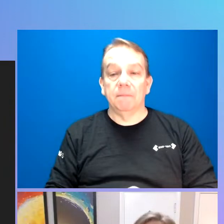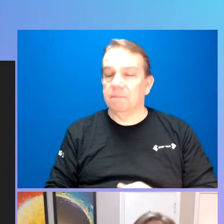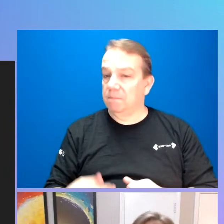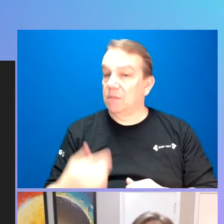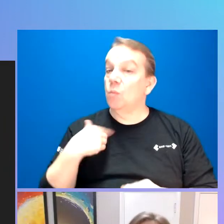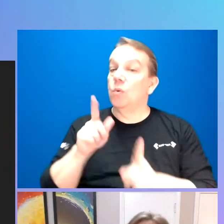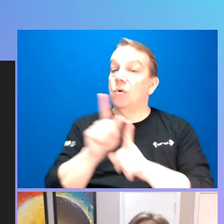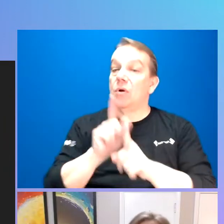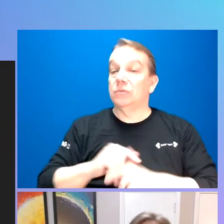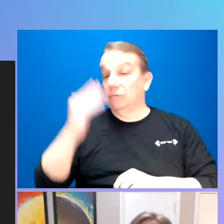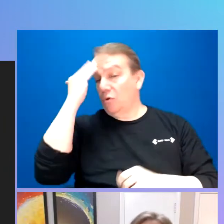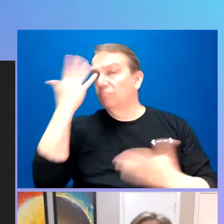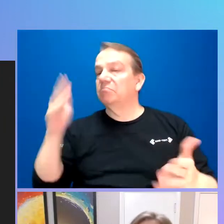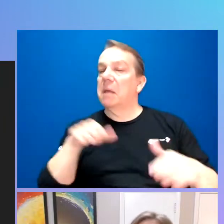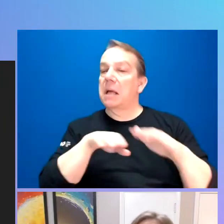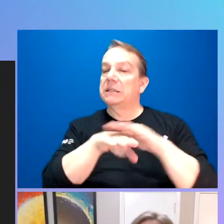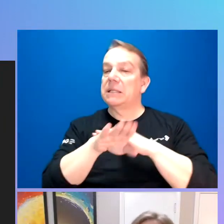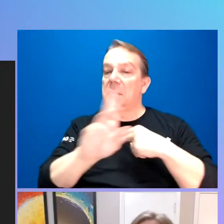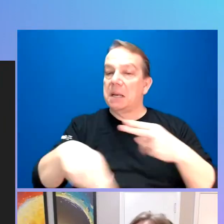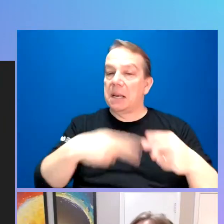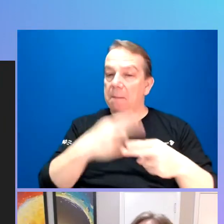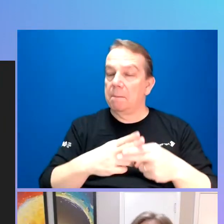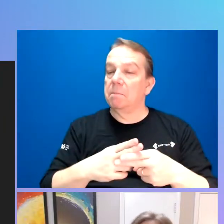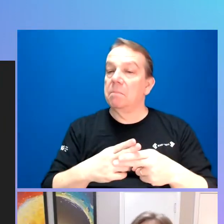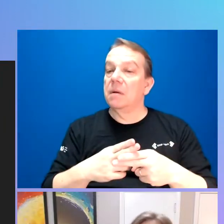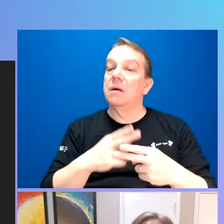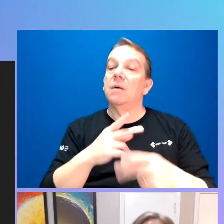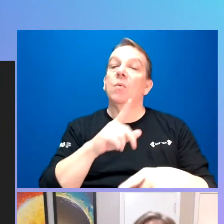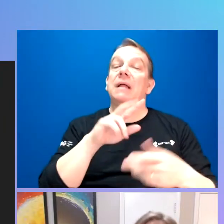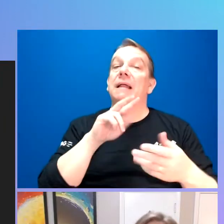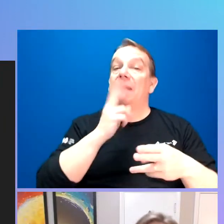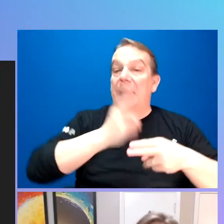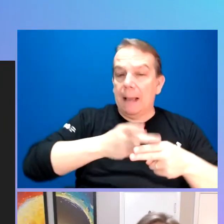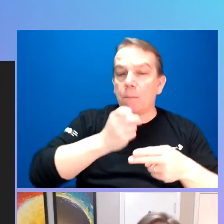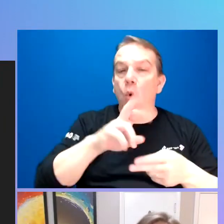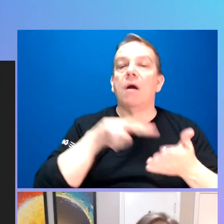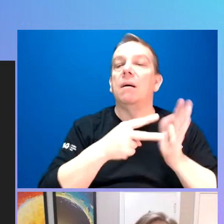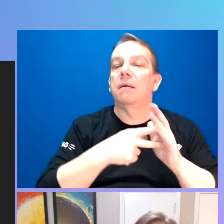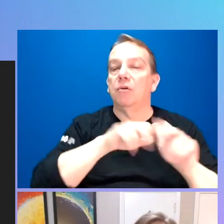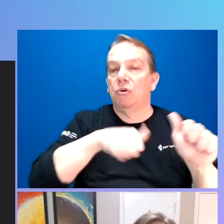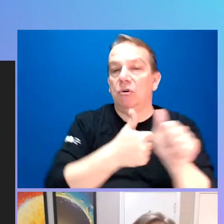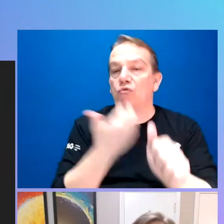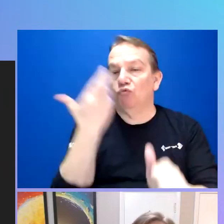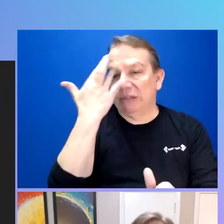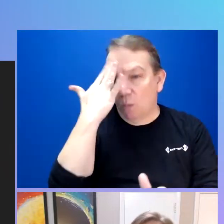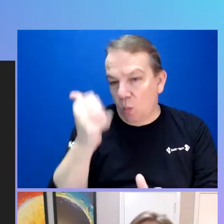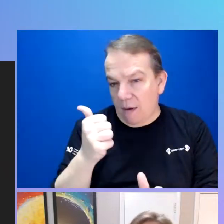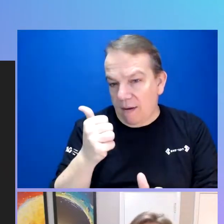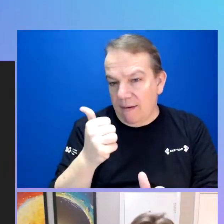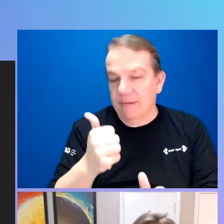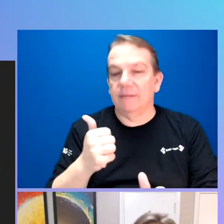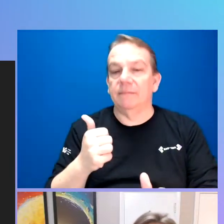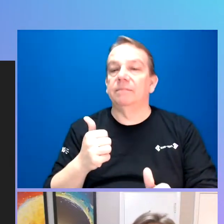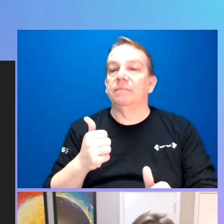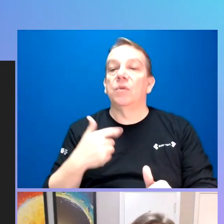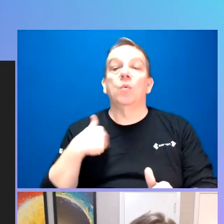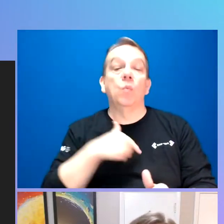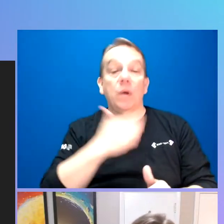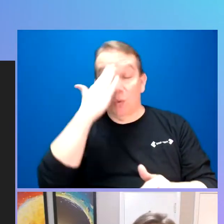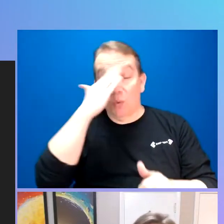accessible names are. They tell users what the name or purpose of this specific control is, and